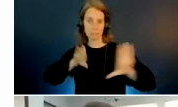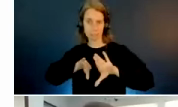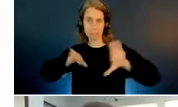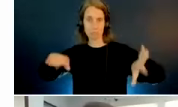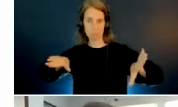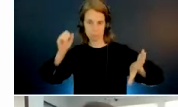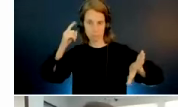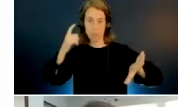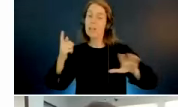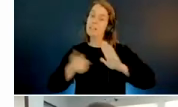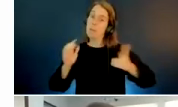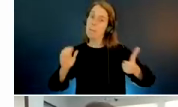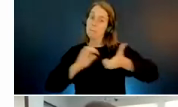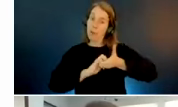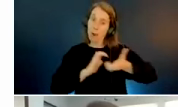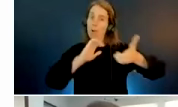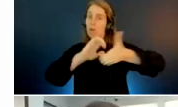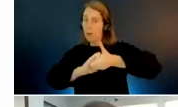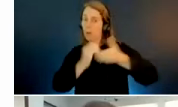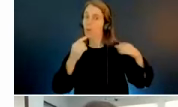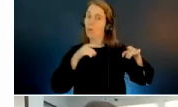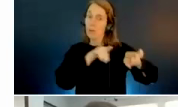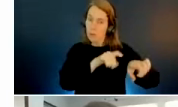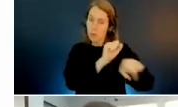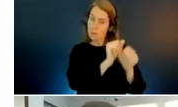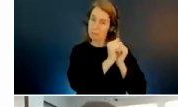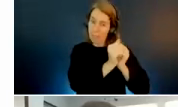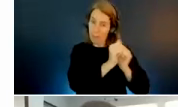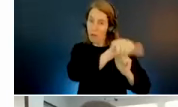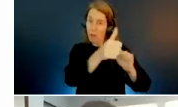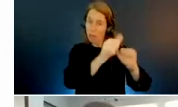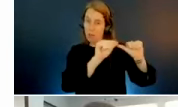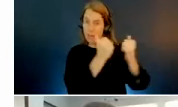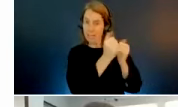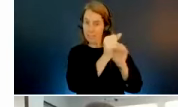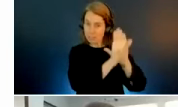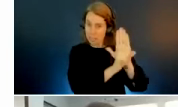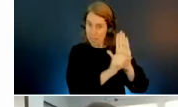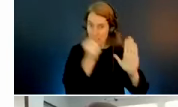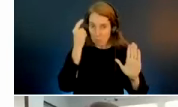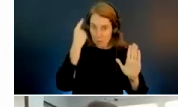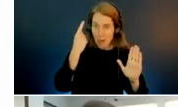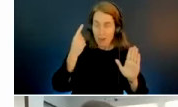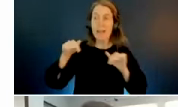we work alongside them but every once in a while we do have to um be kind of in a an adversarial